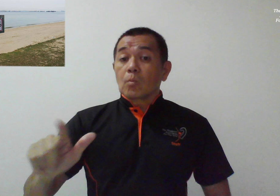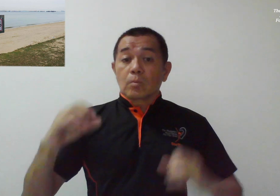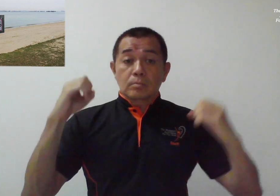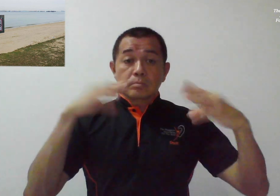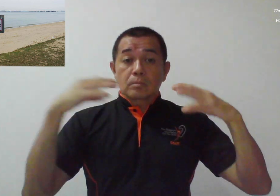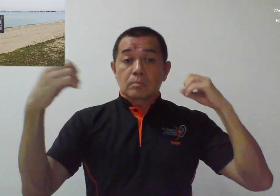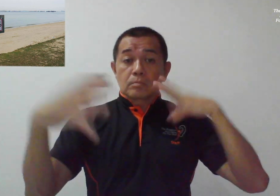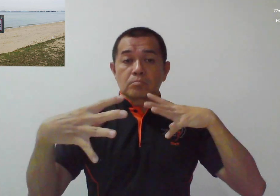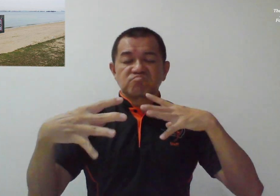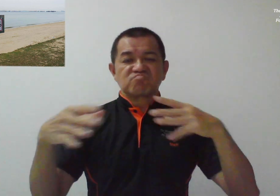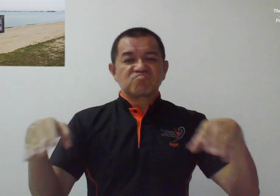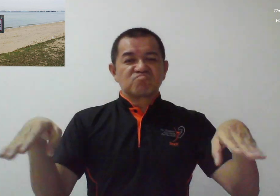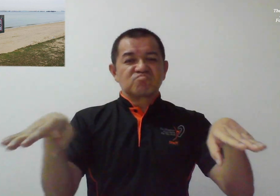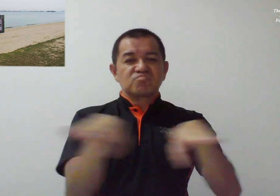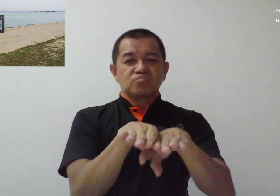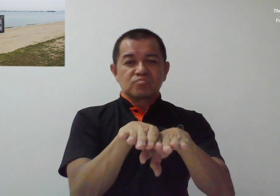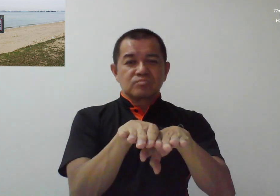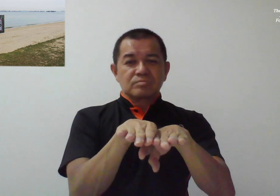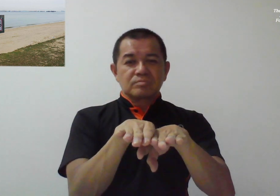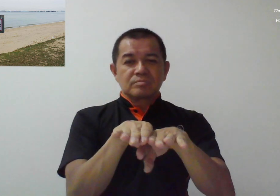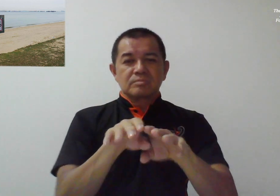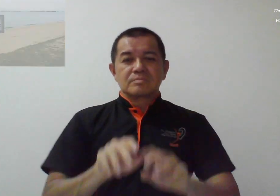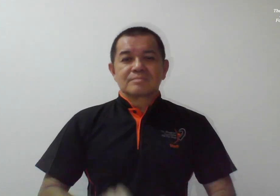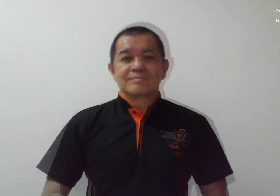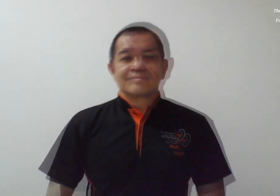All stadiums are shut.